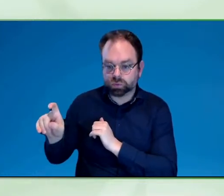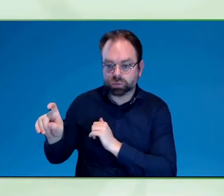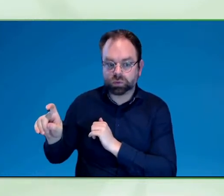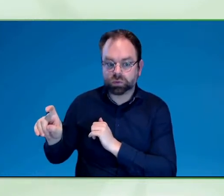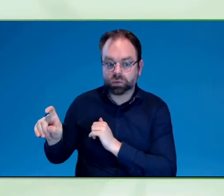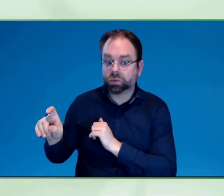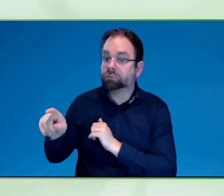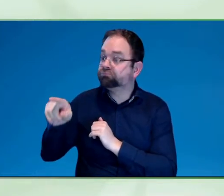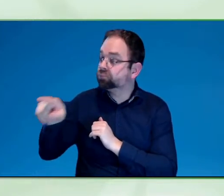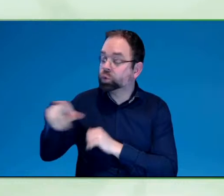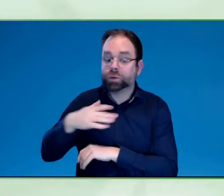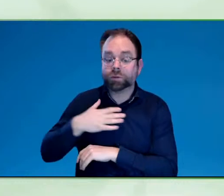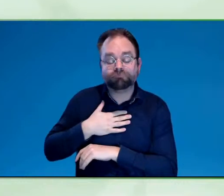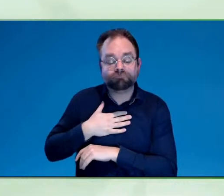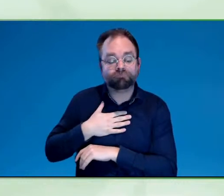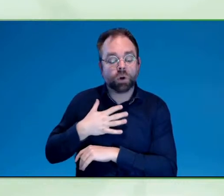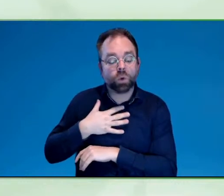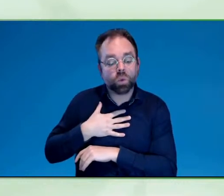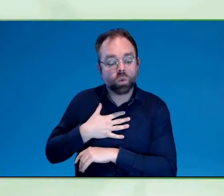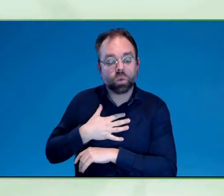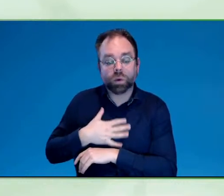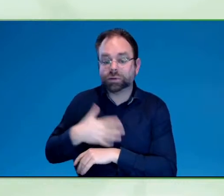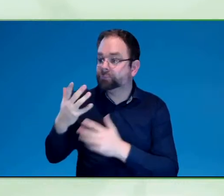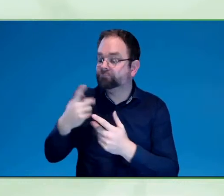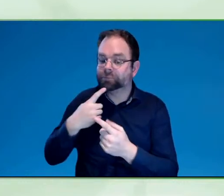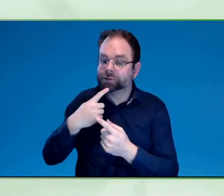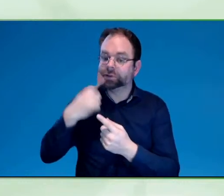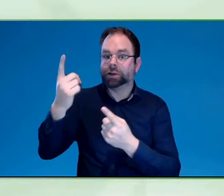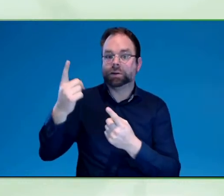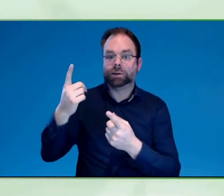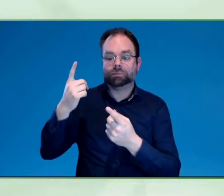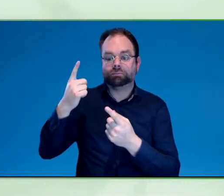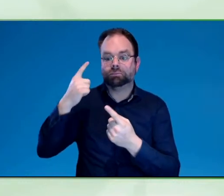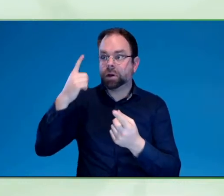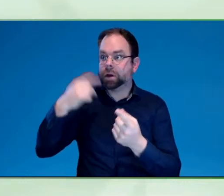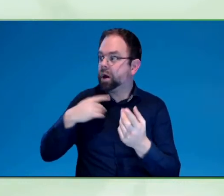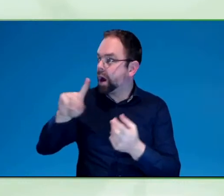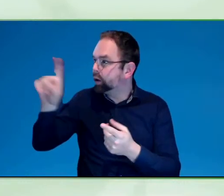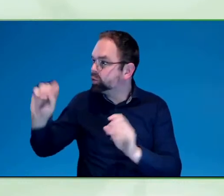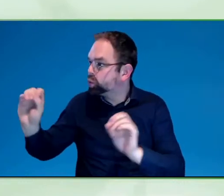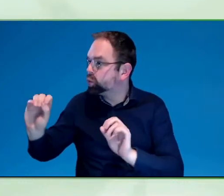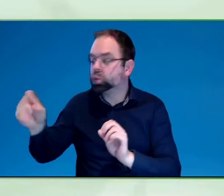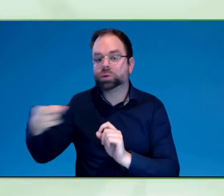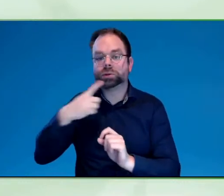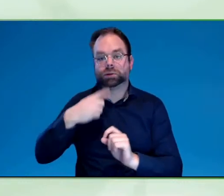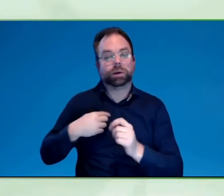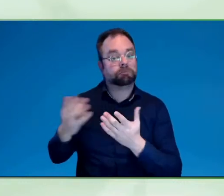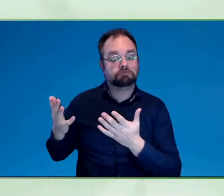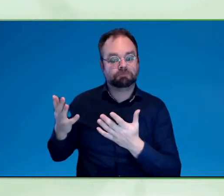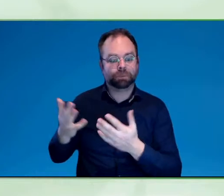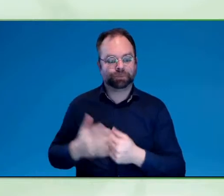have started because it is so new. I'm looking forward to meeting you next year.